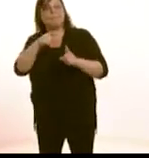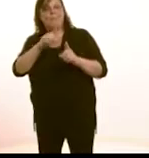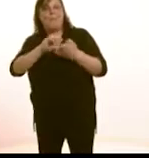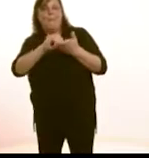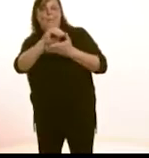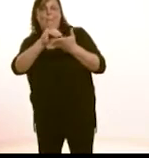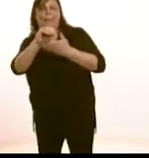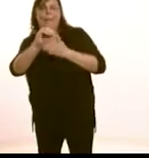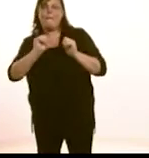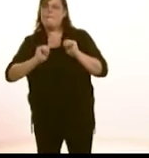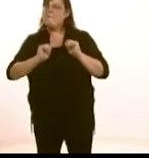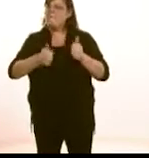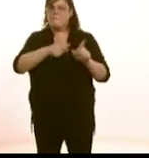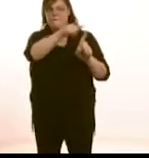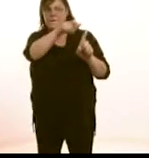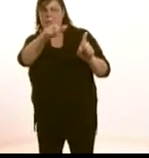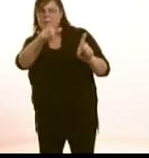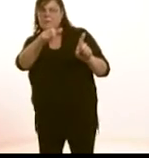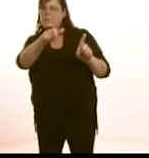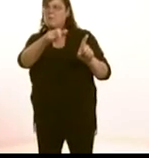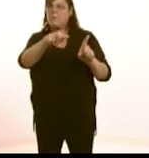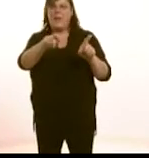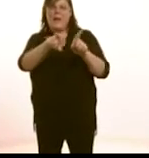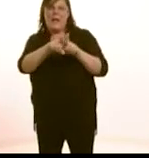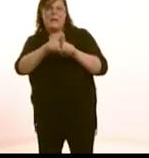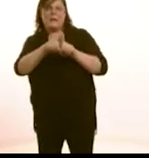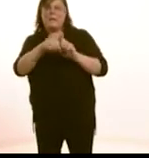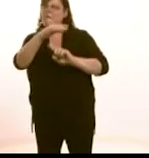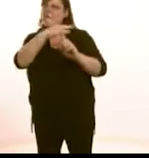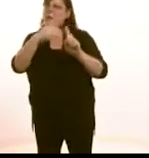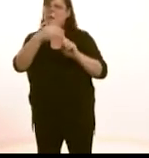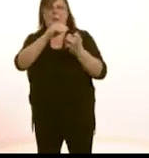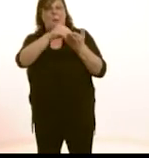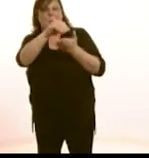to farmers and payments that are seen as environmental payments to create one national scheme for